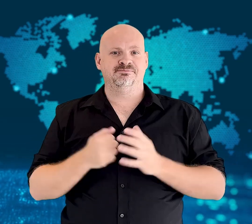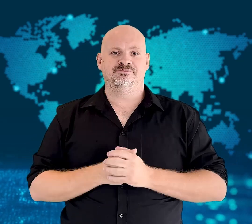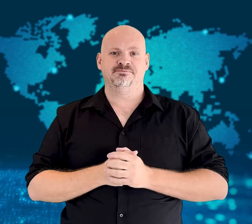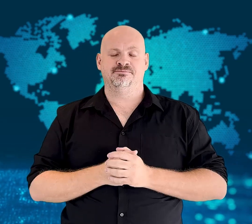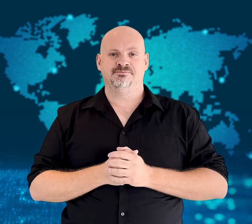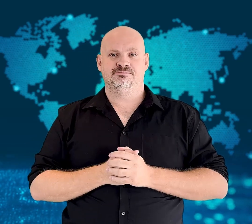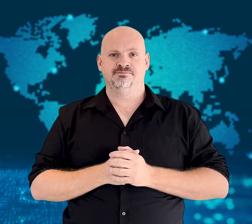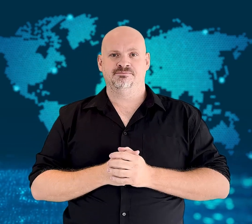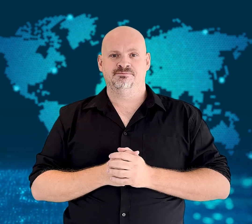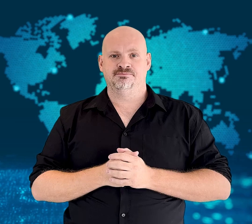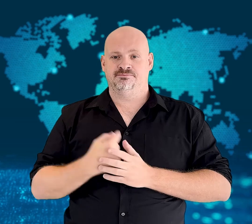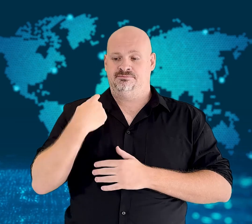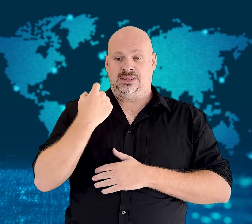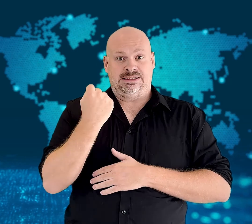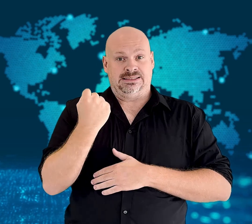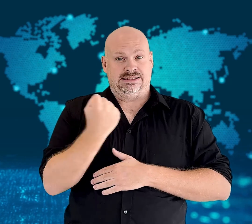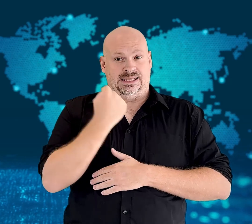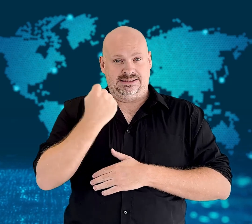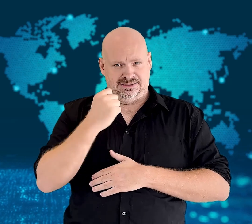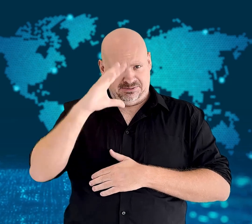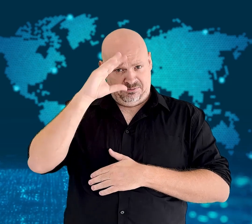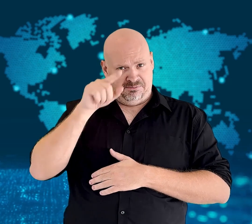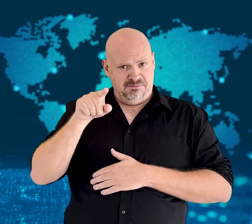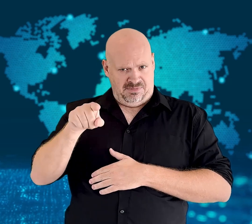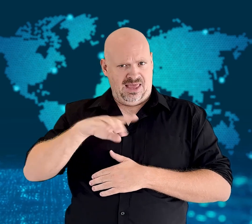in an ultra-marathon.